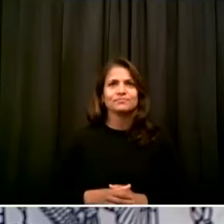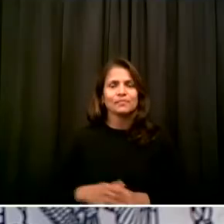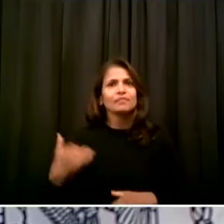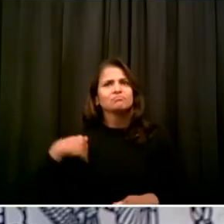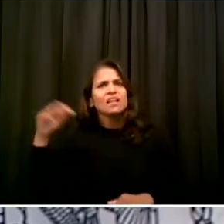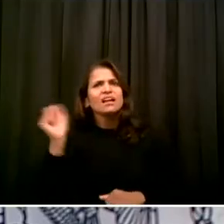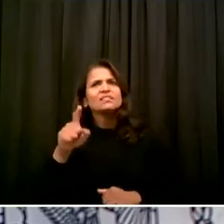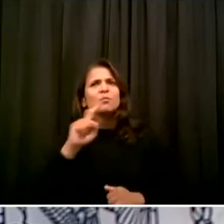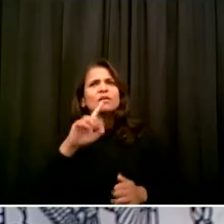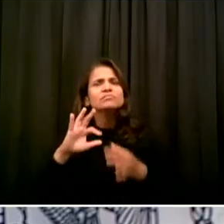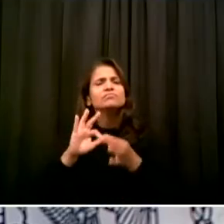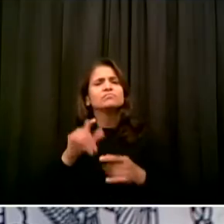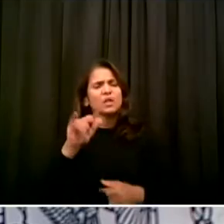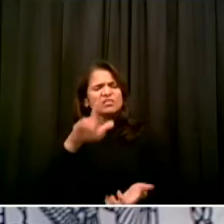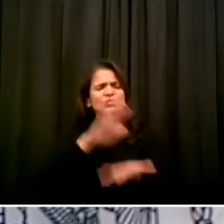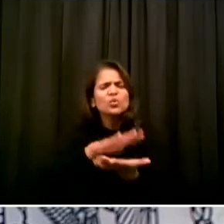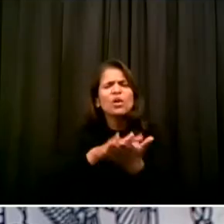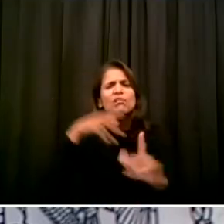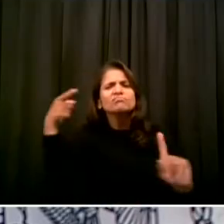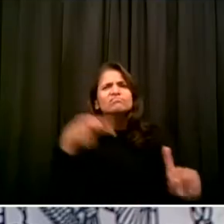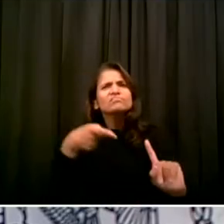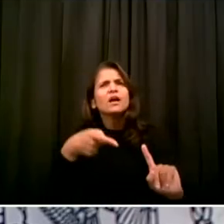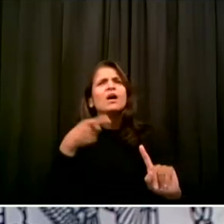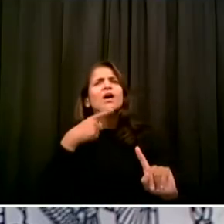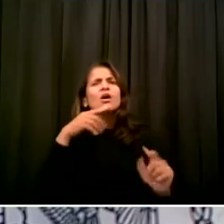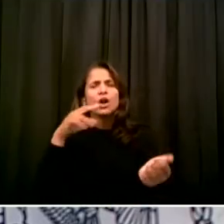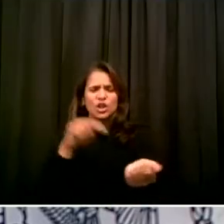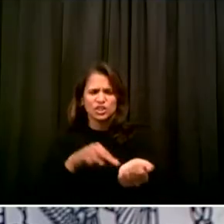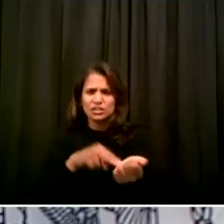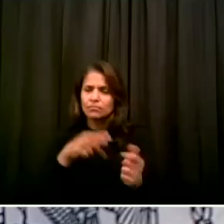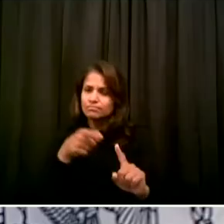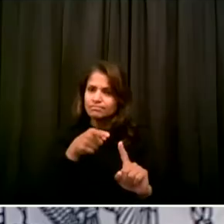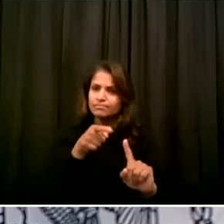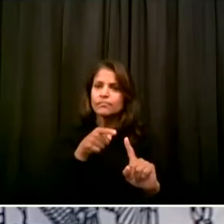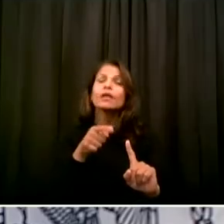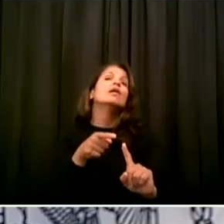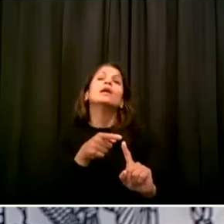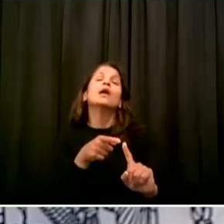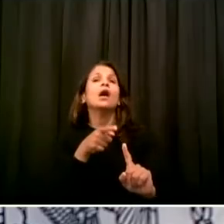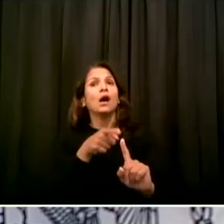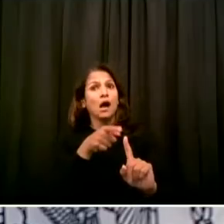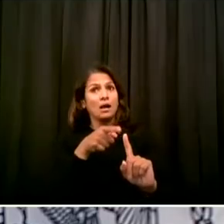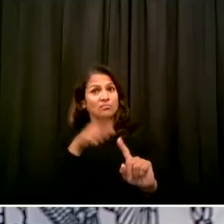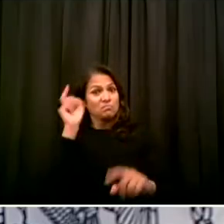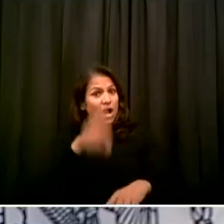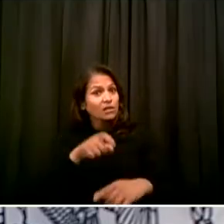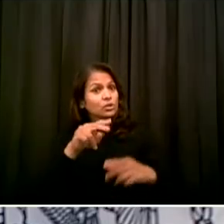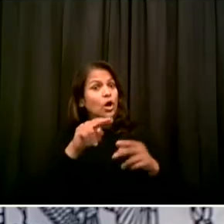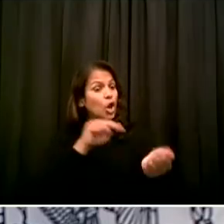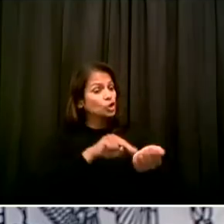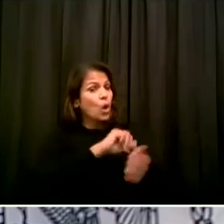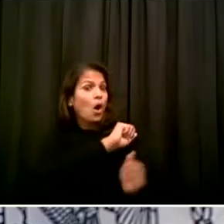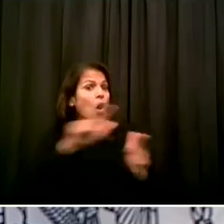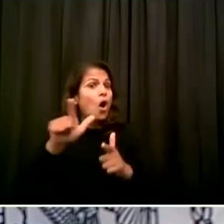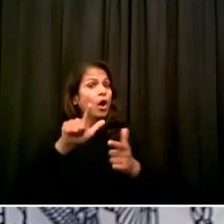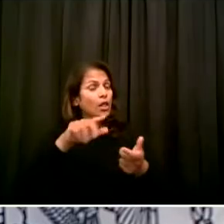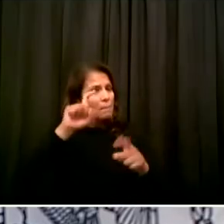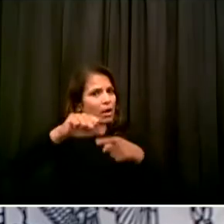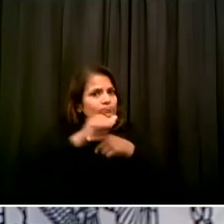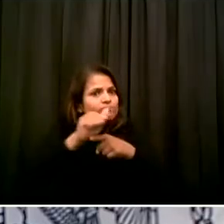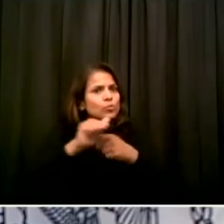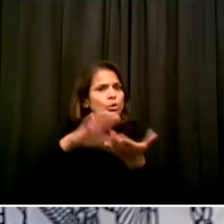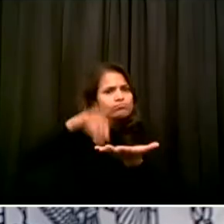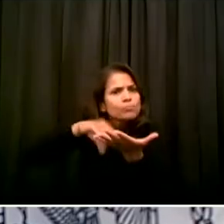SCHOOL OPENING, THE LOGISTICS,